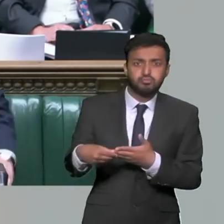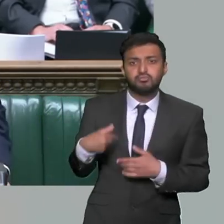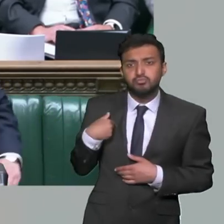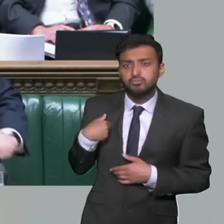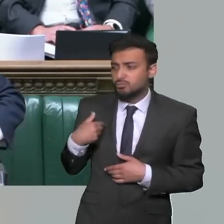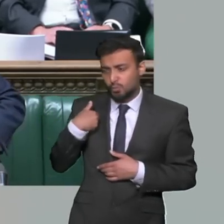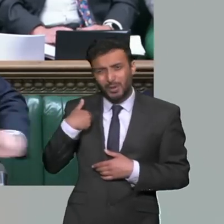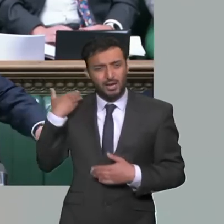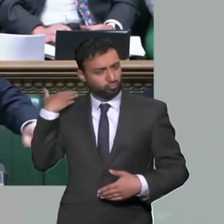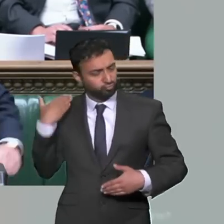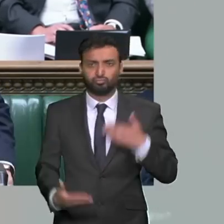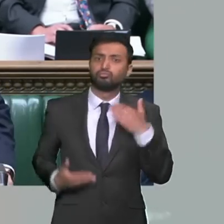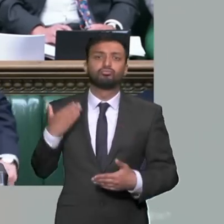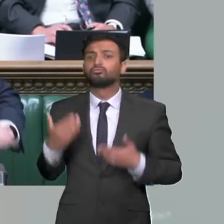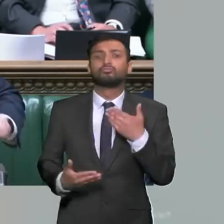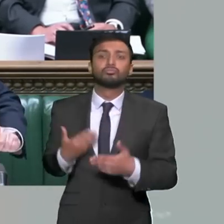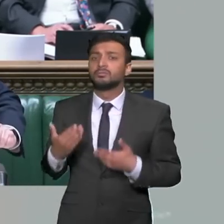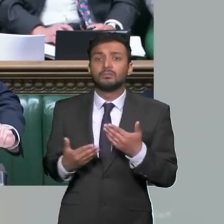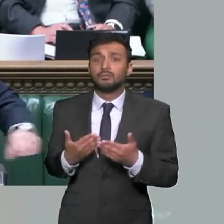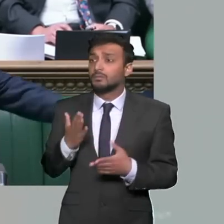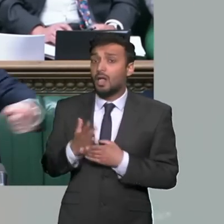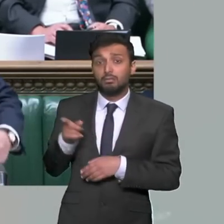done that would never have been possible if we had listened to the Opposition.